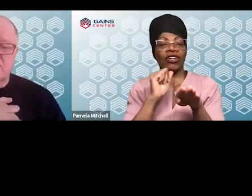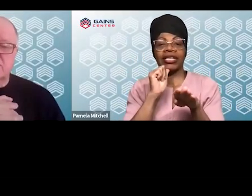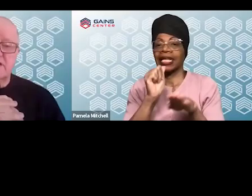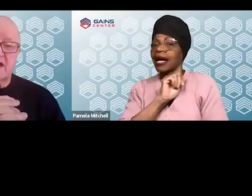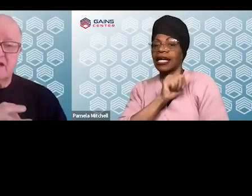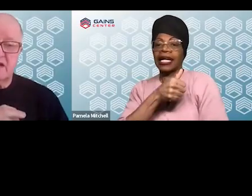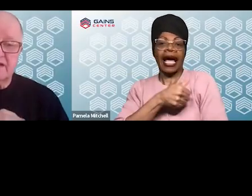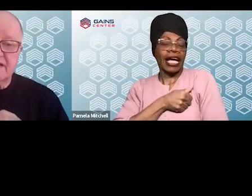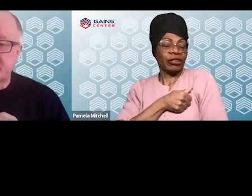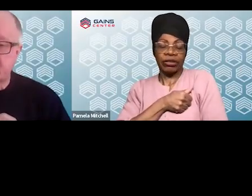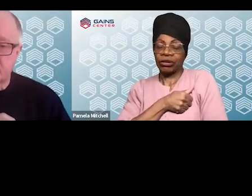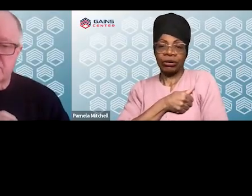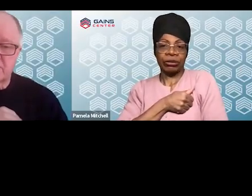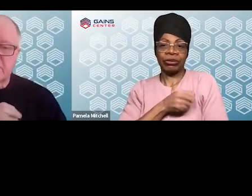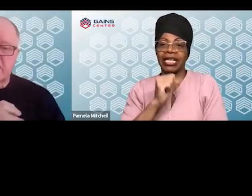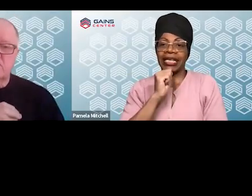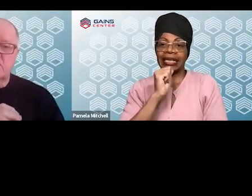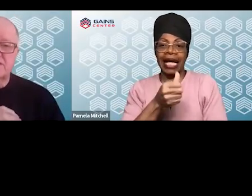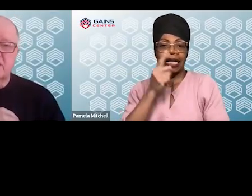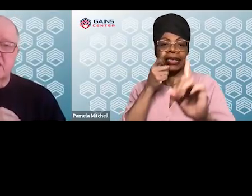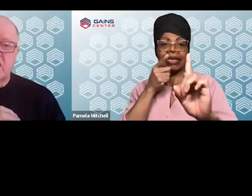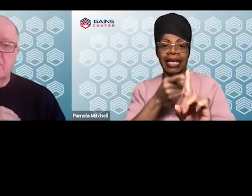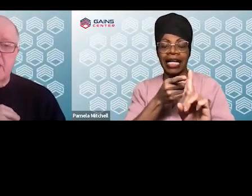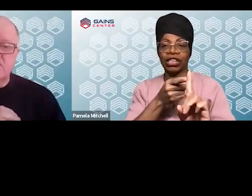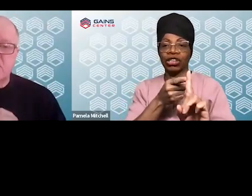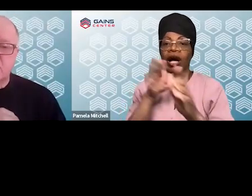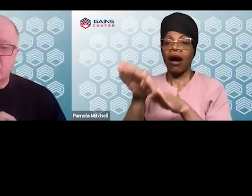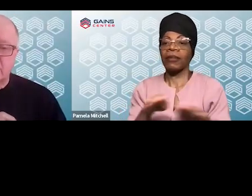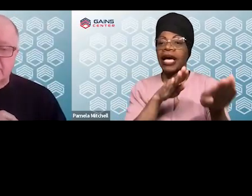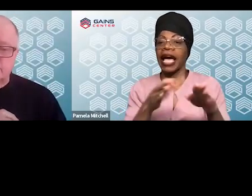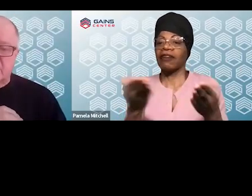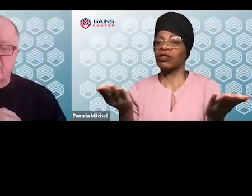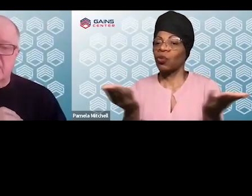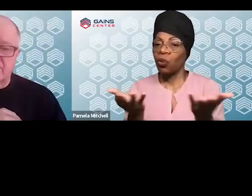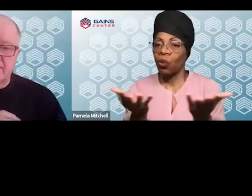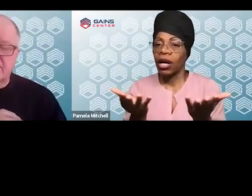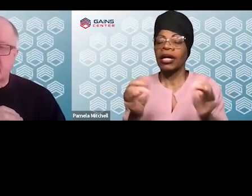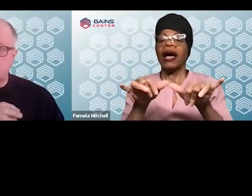A behavior is not an intention. A behavior is a measurable event